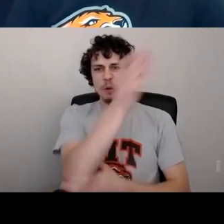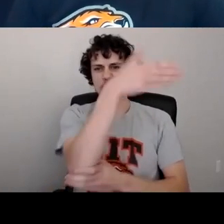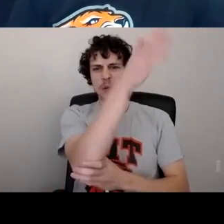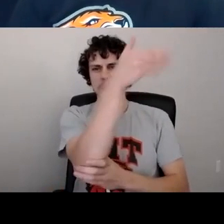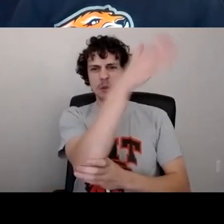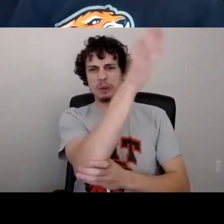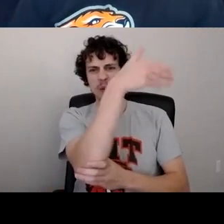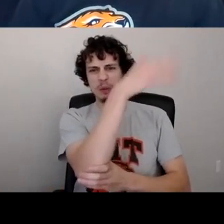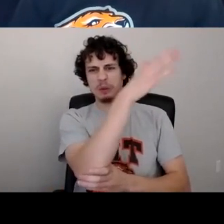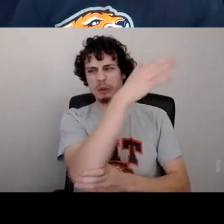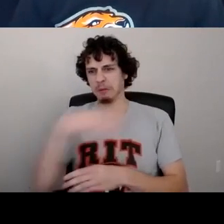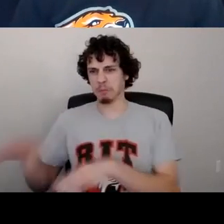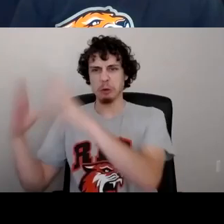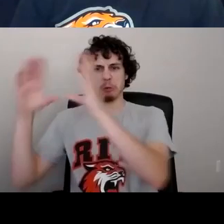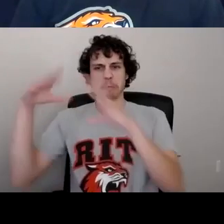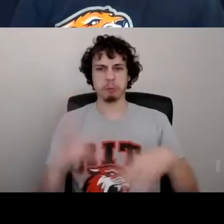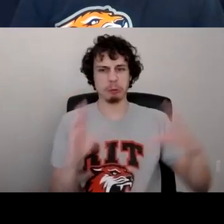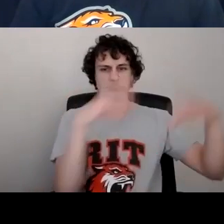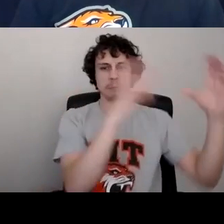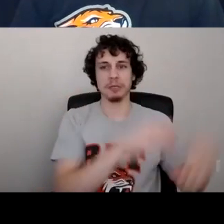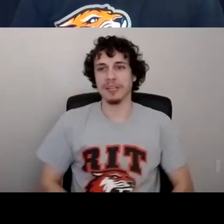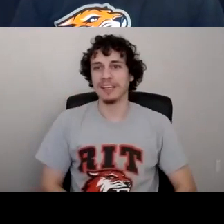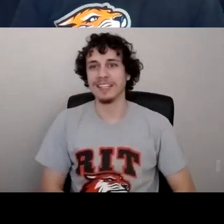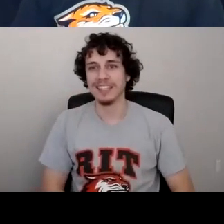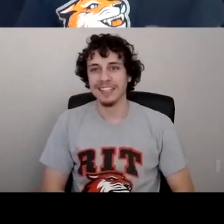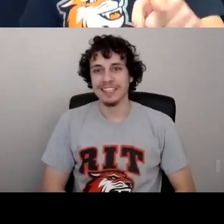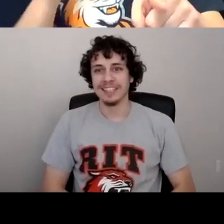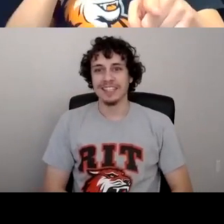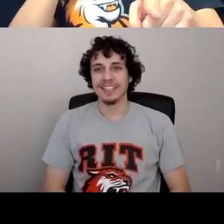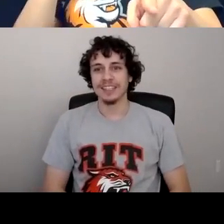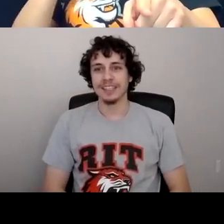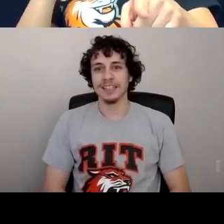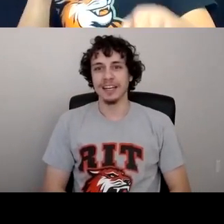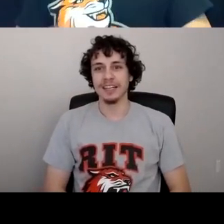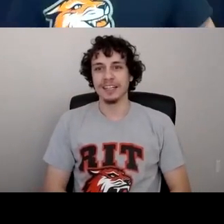Vladimir: Flag, then the flag is blown off with the wind. Ronald: Man, you stink.